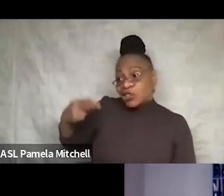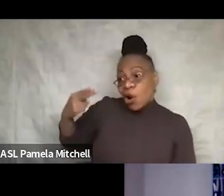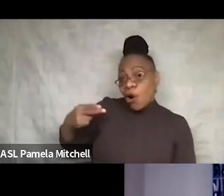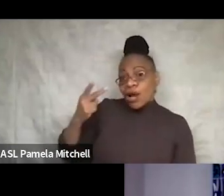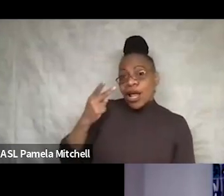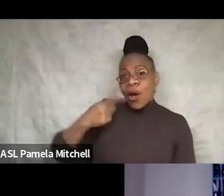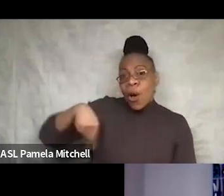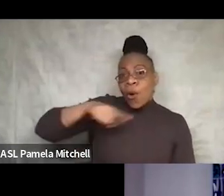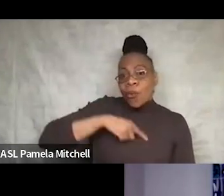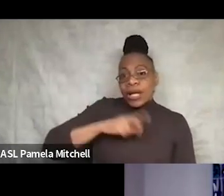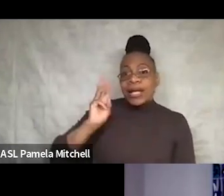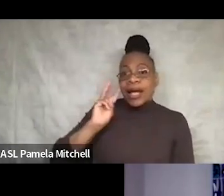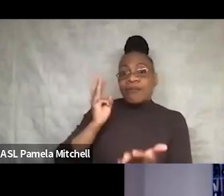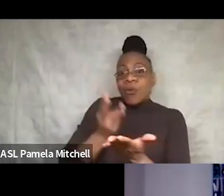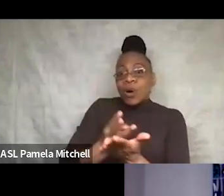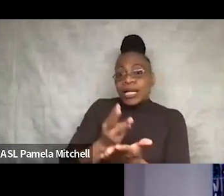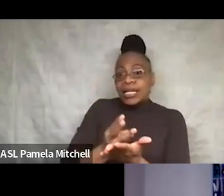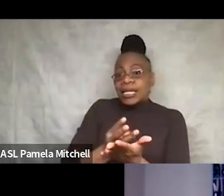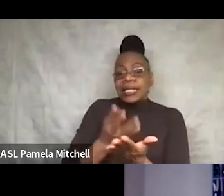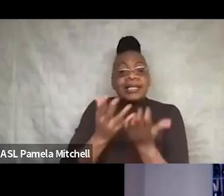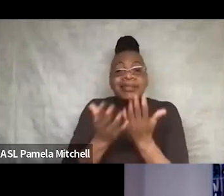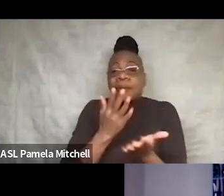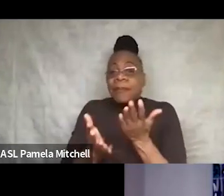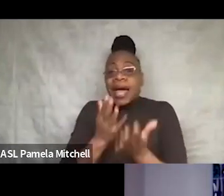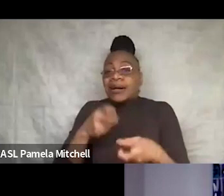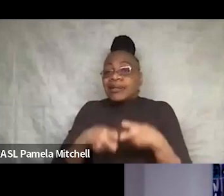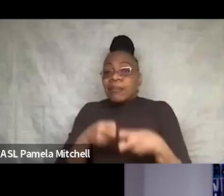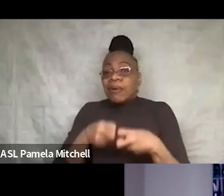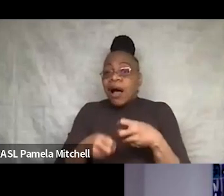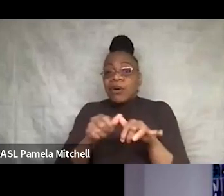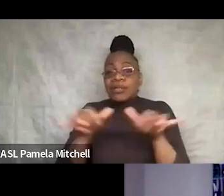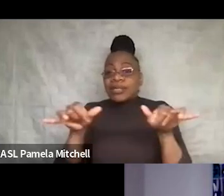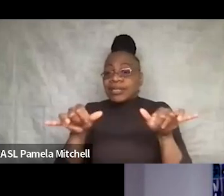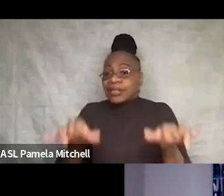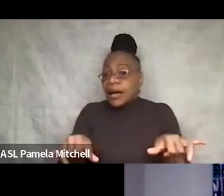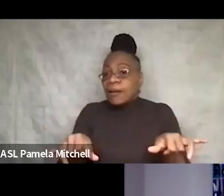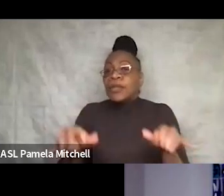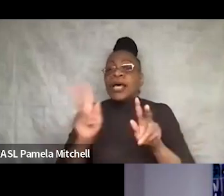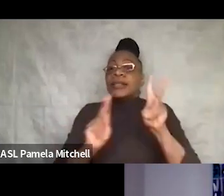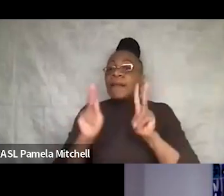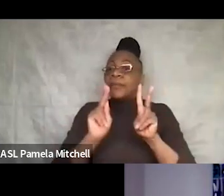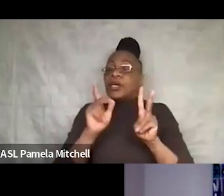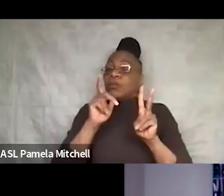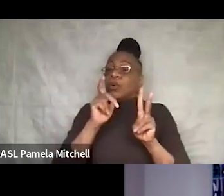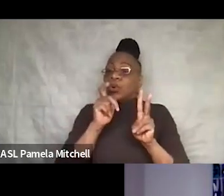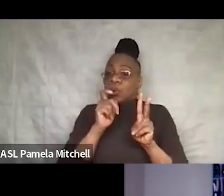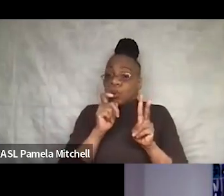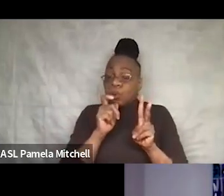where often, regardless of issues, kind of systemic issues, where people who are being impacted,